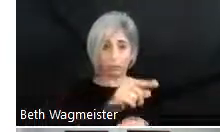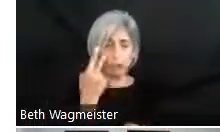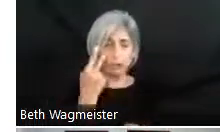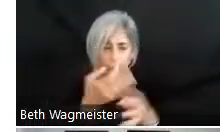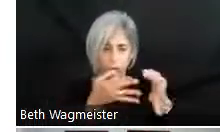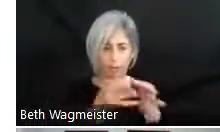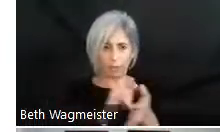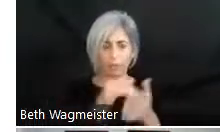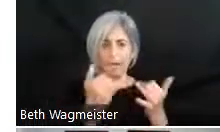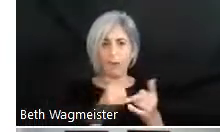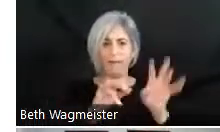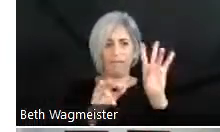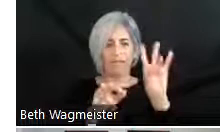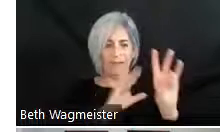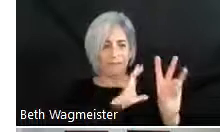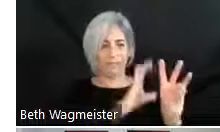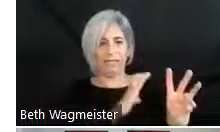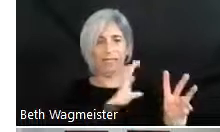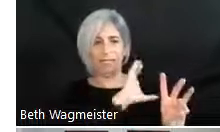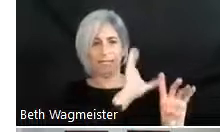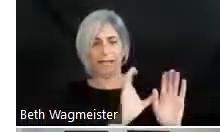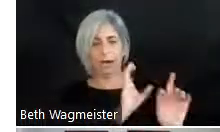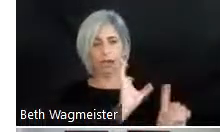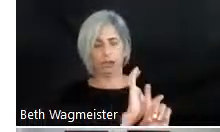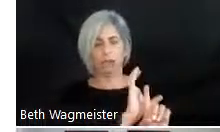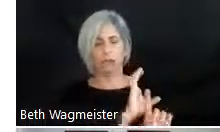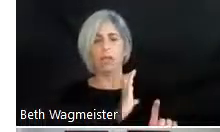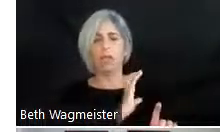I've got seven characters on the screen. Number one has a big characteristic on the top, she's